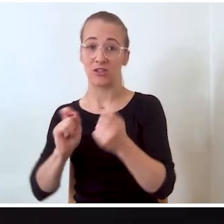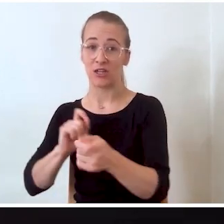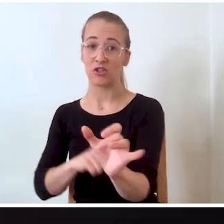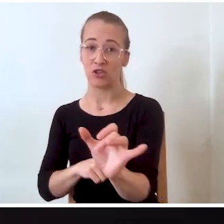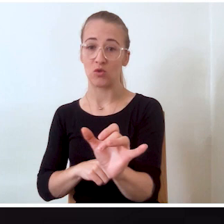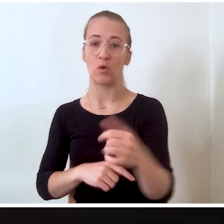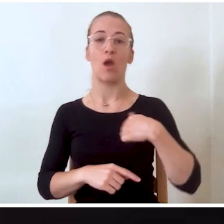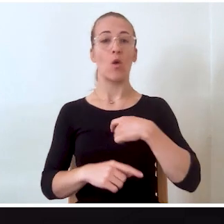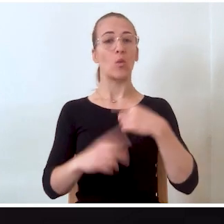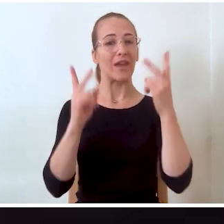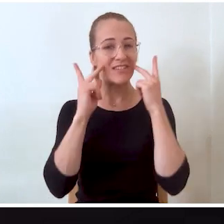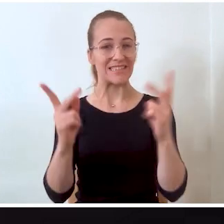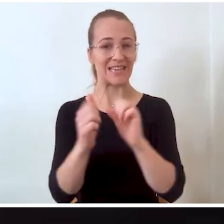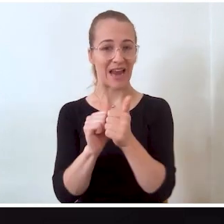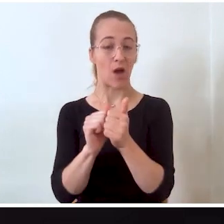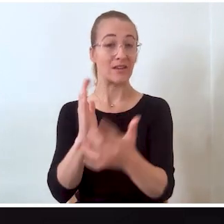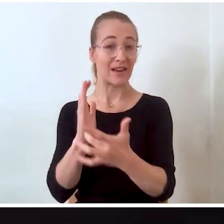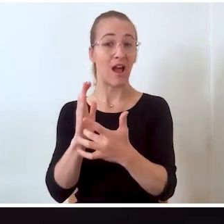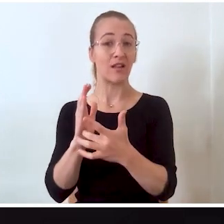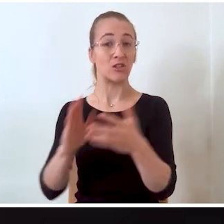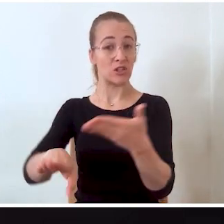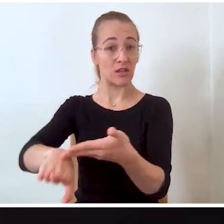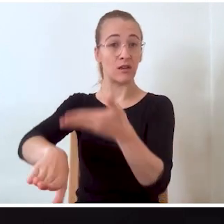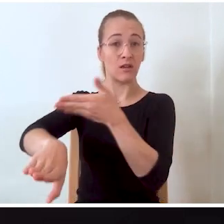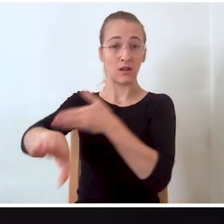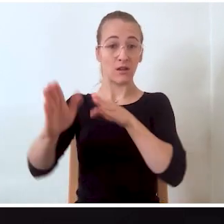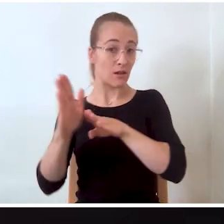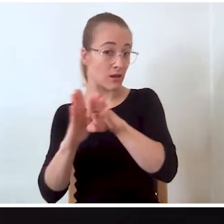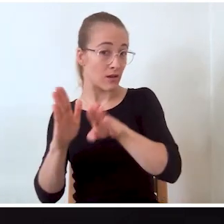We've seen how as technology is moving,